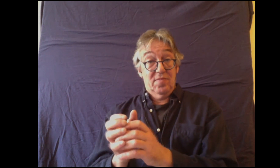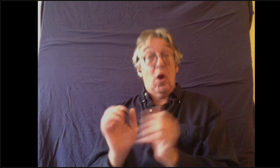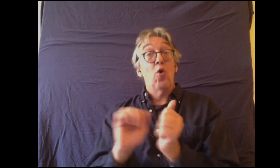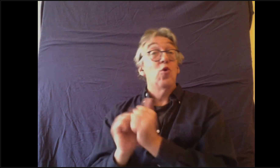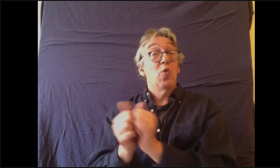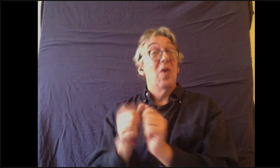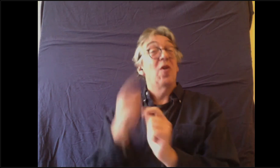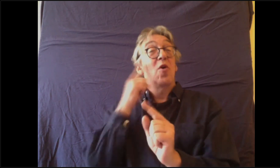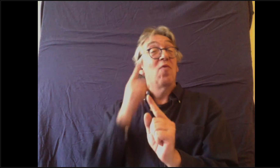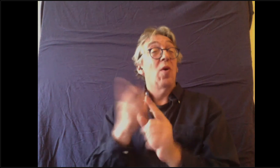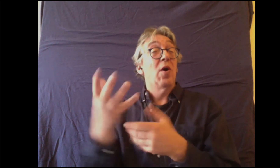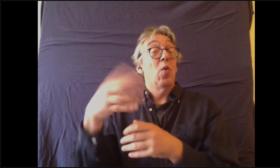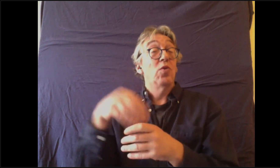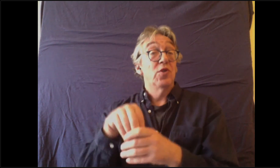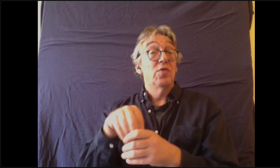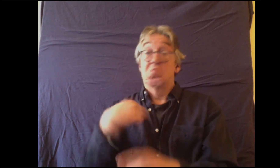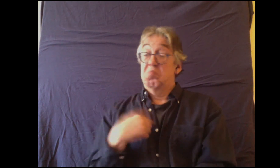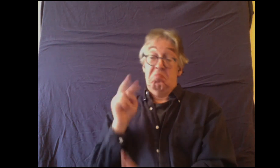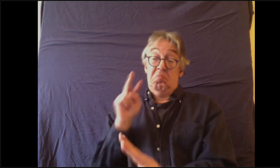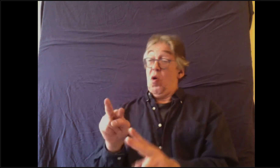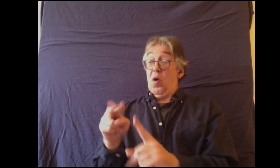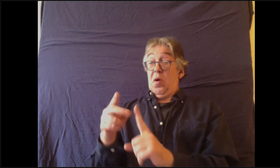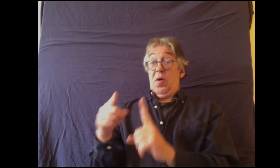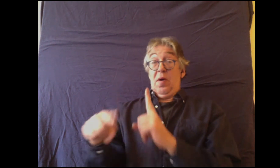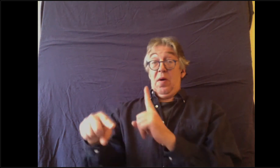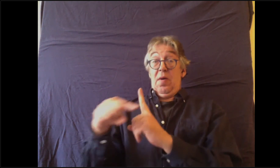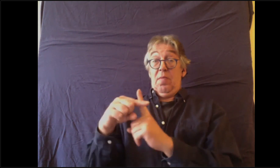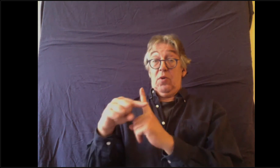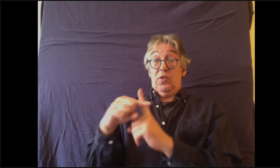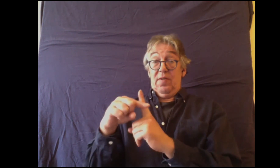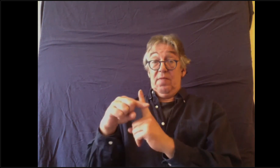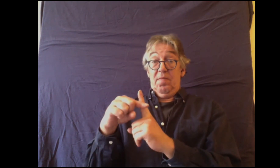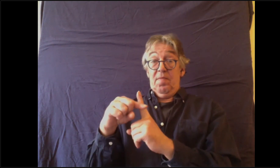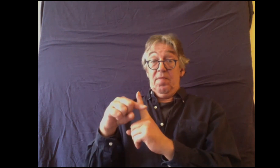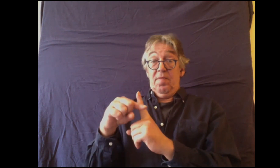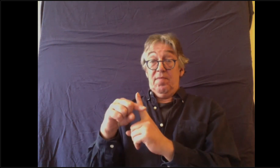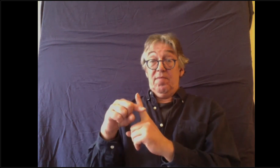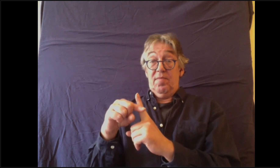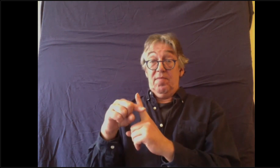And we see this as having won, let's say, over the government